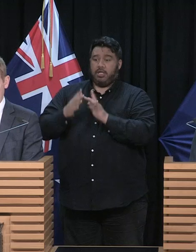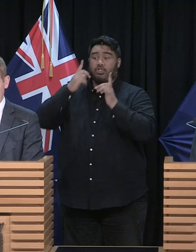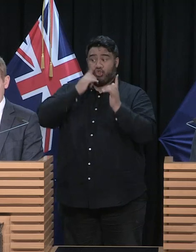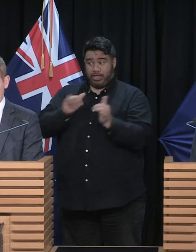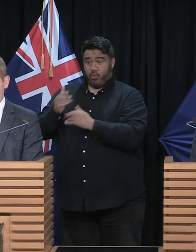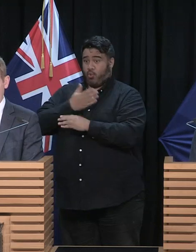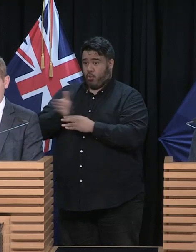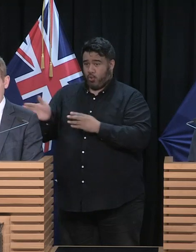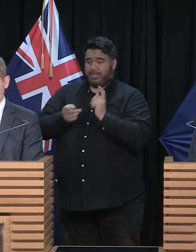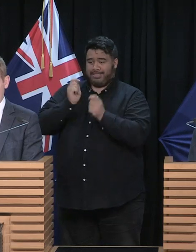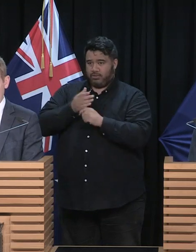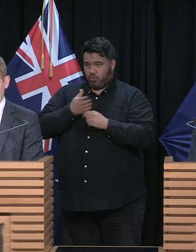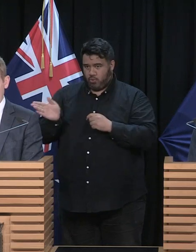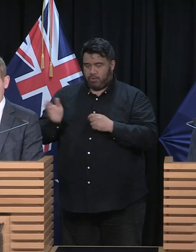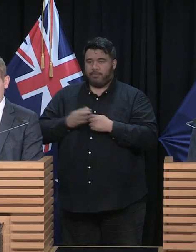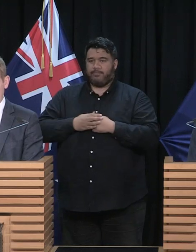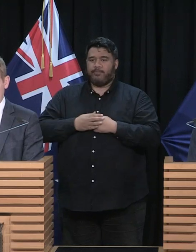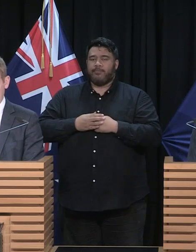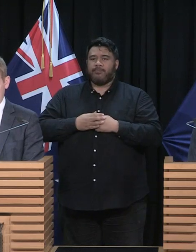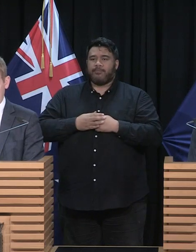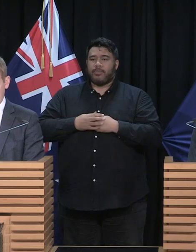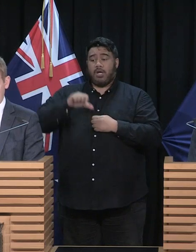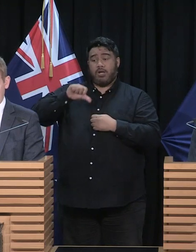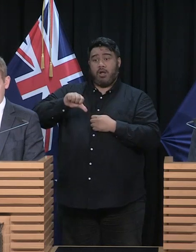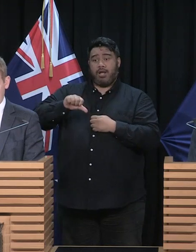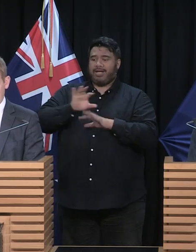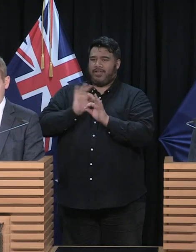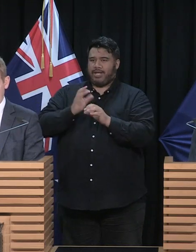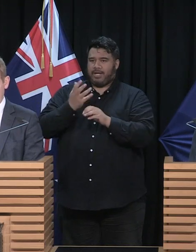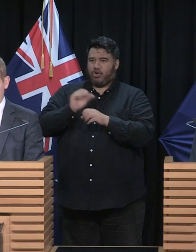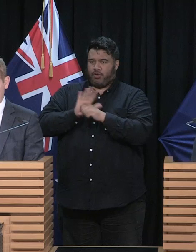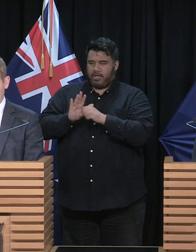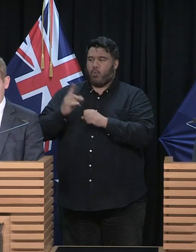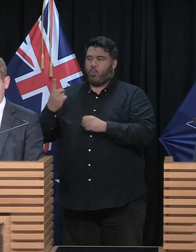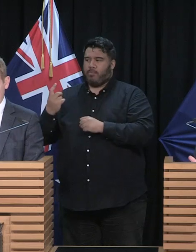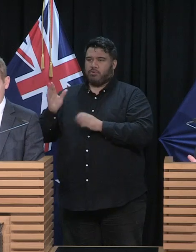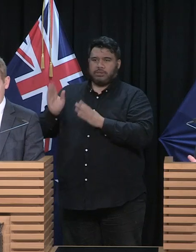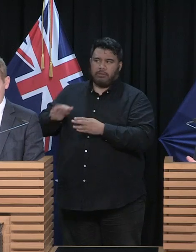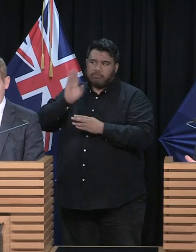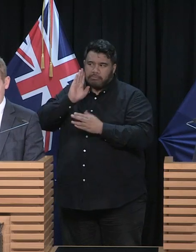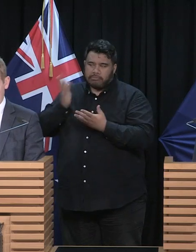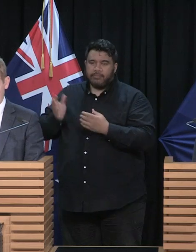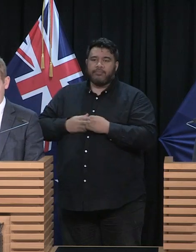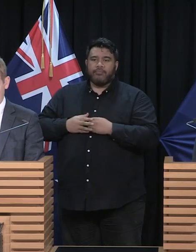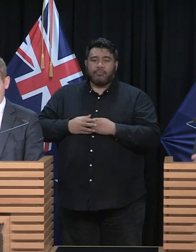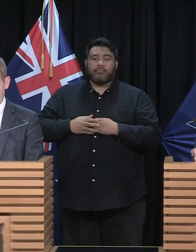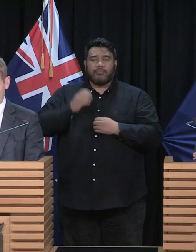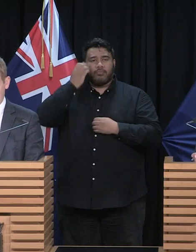there were 10 close contacts.